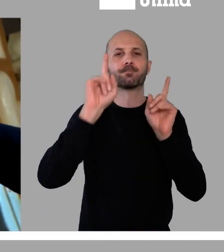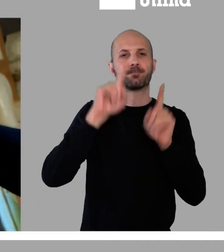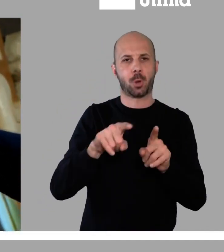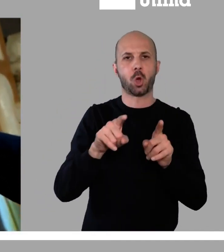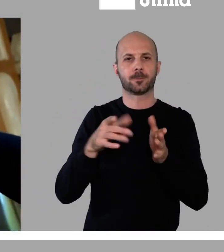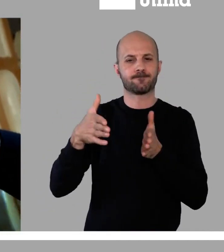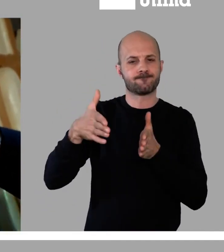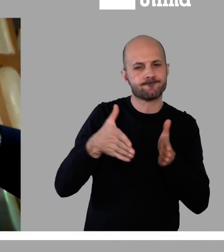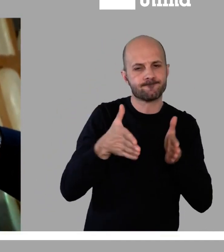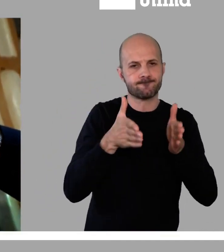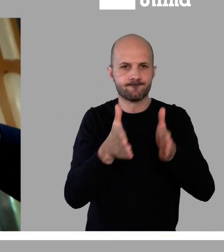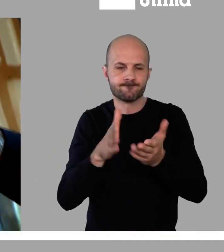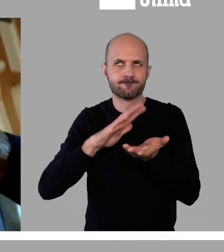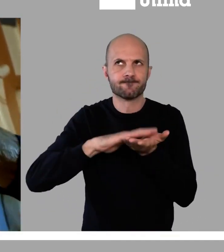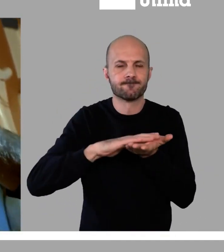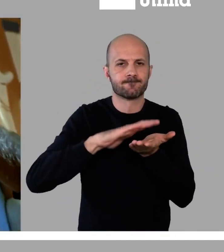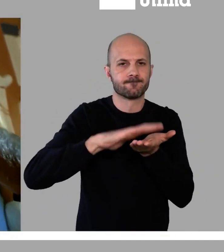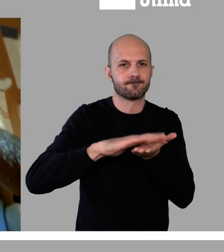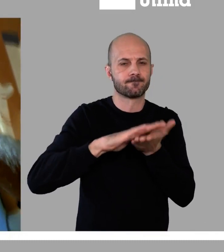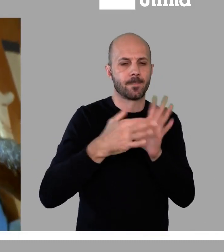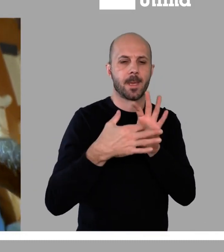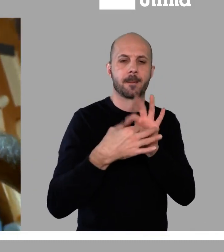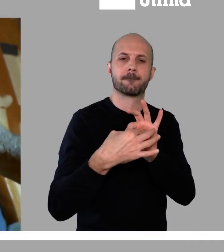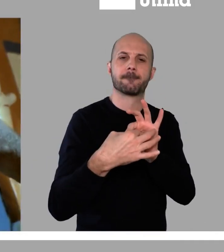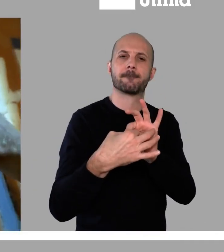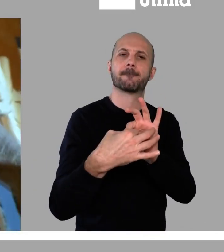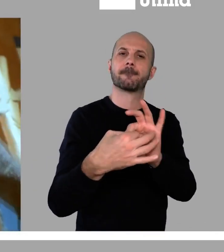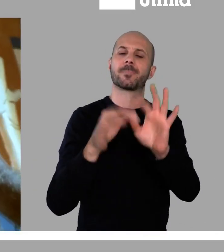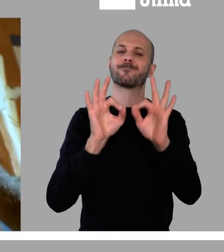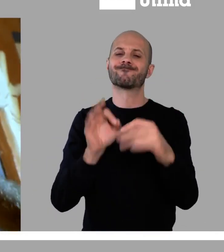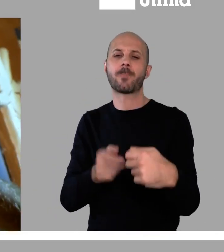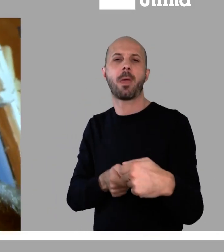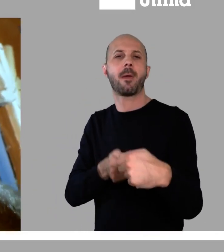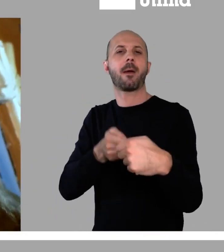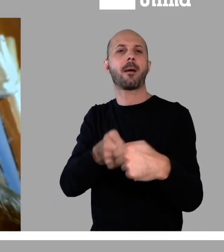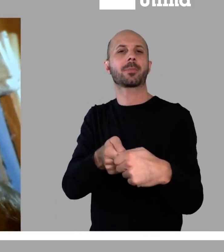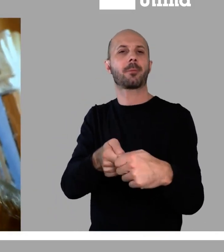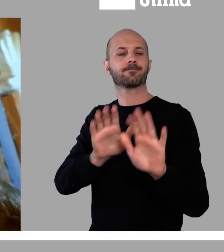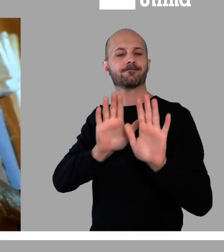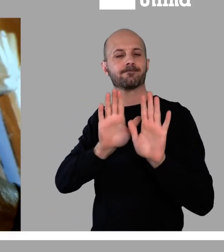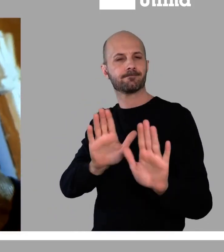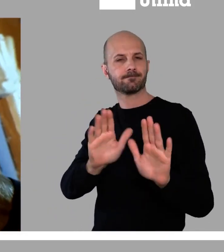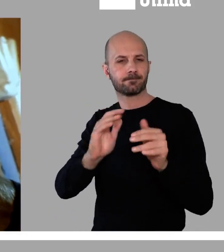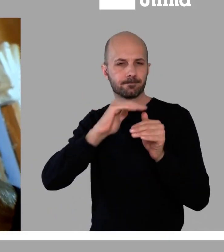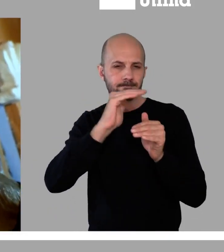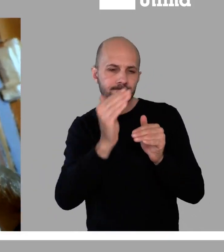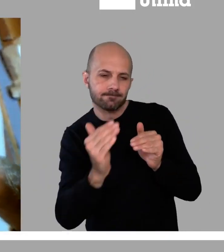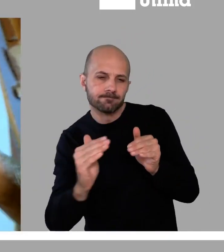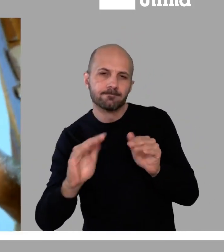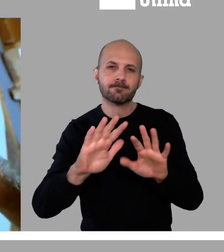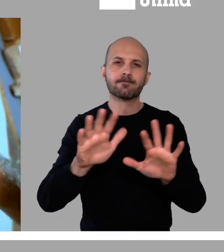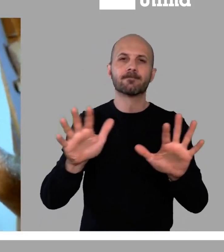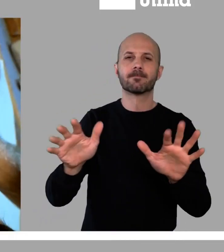to help the person exploring the work by touch, without the sight, to recognize these shapes.